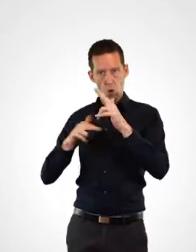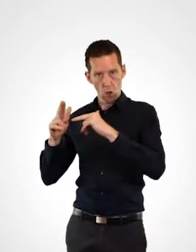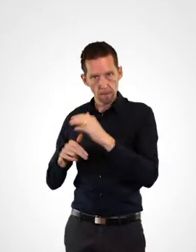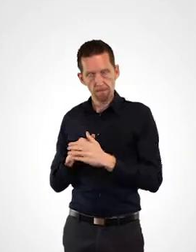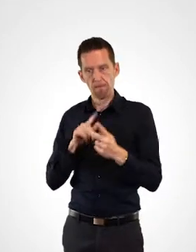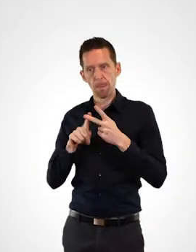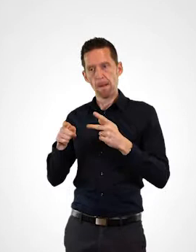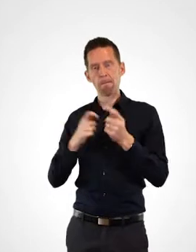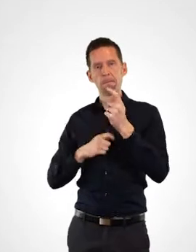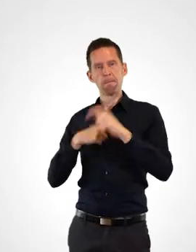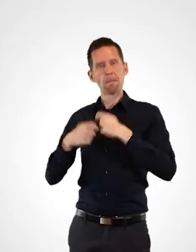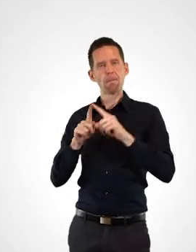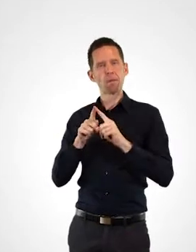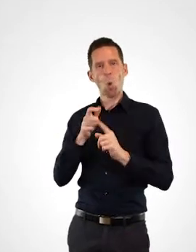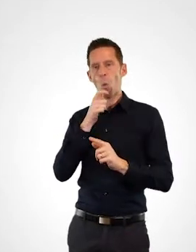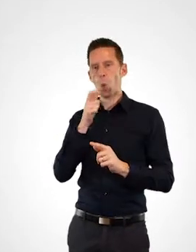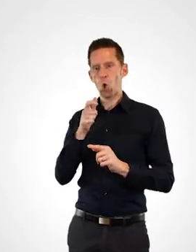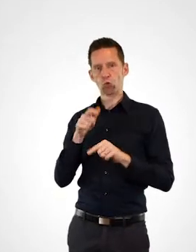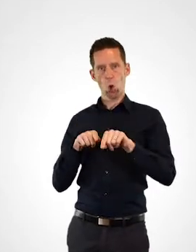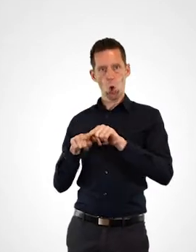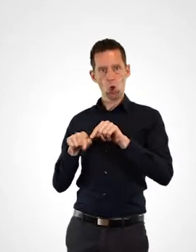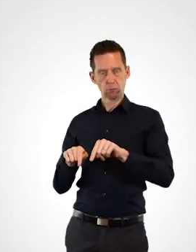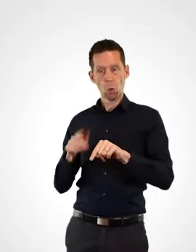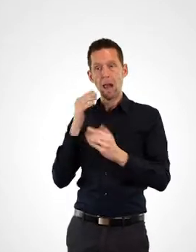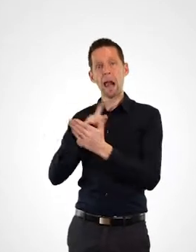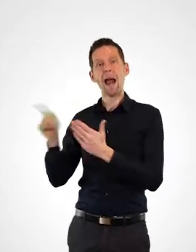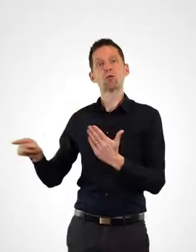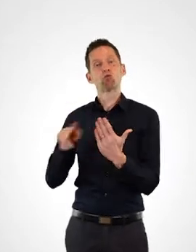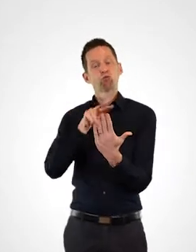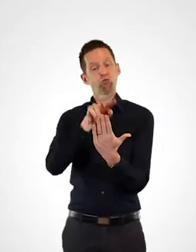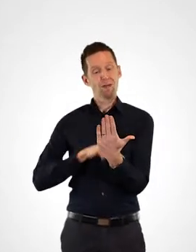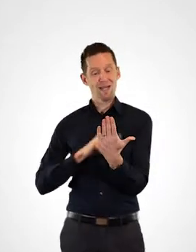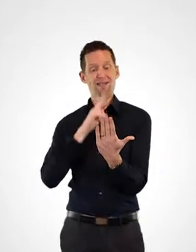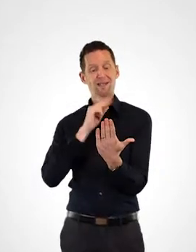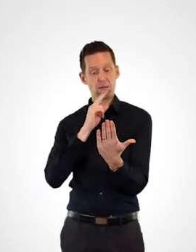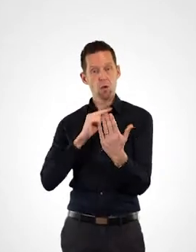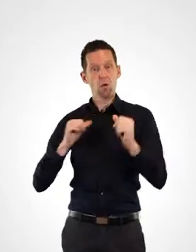we want to make them into word learners so that later when they come to reading